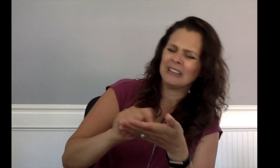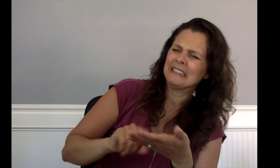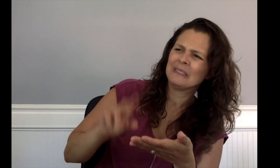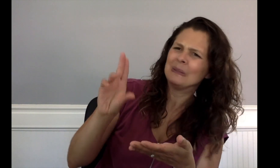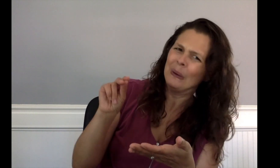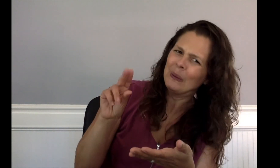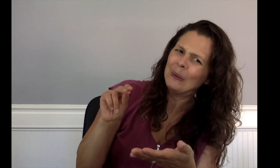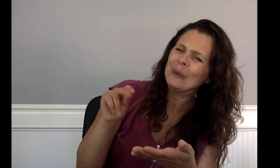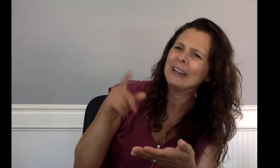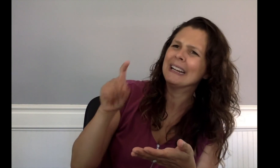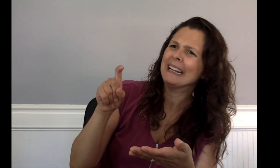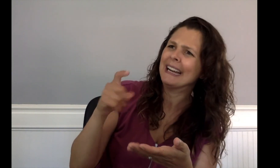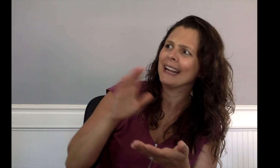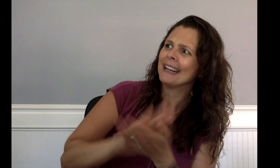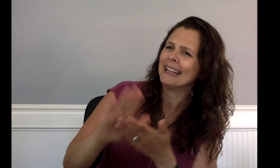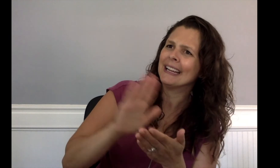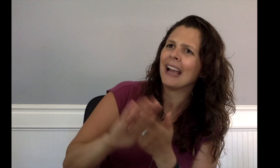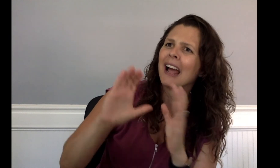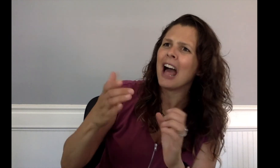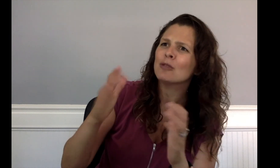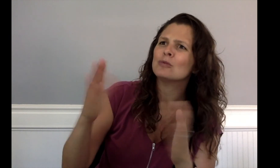Charlie reminded her, "We need to clean the